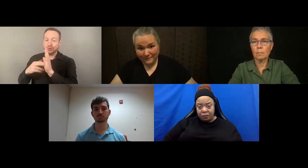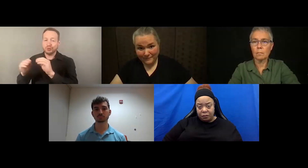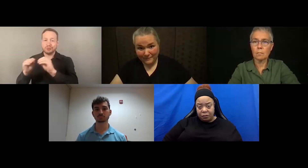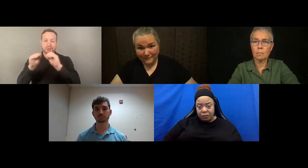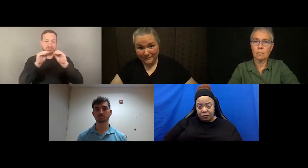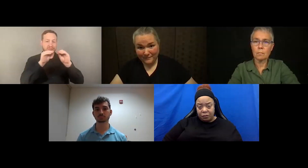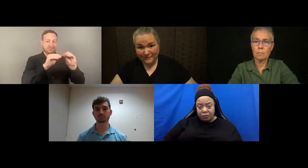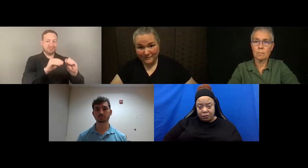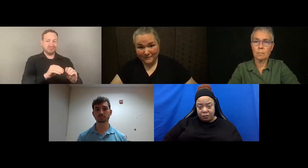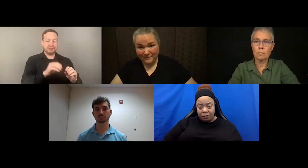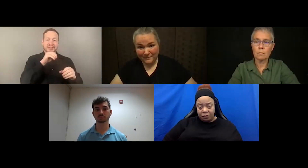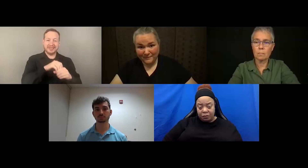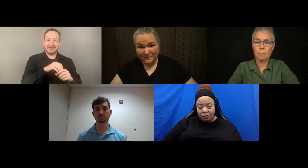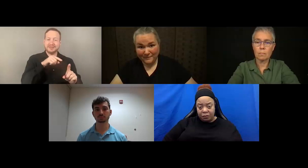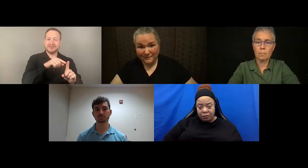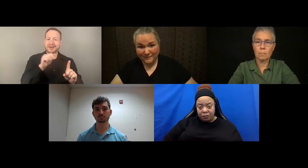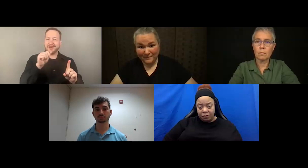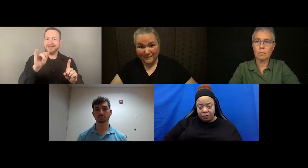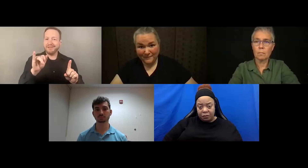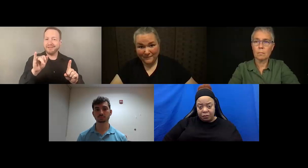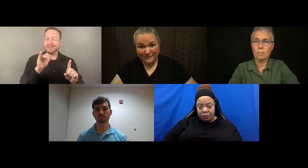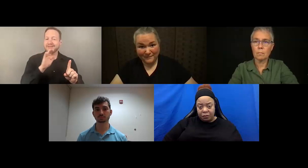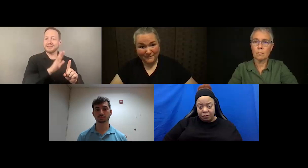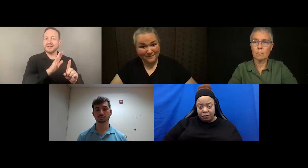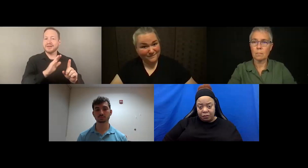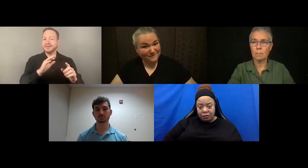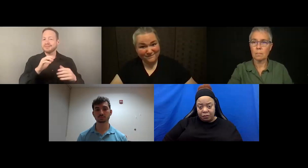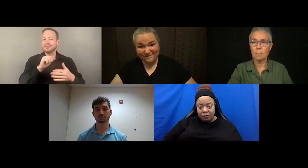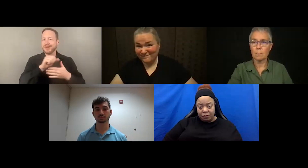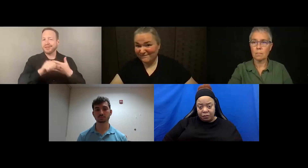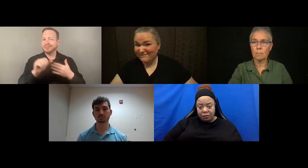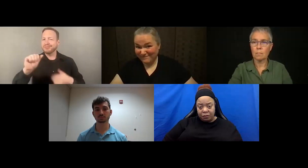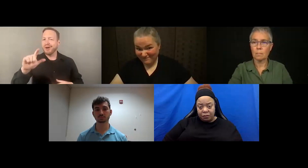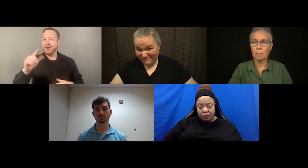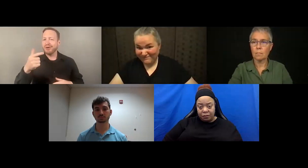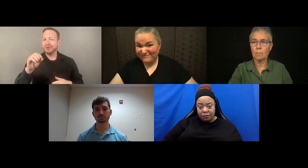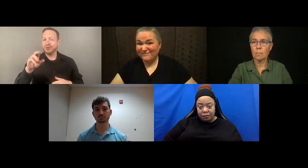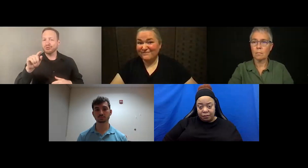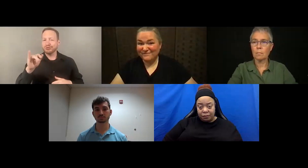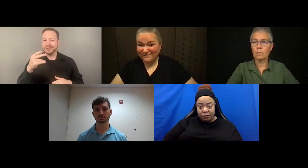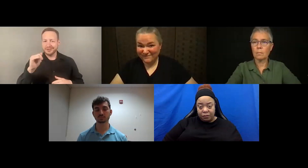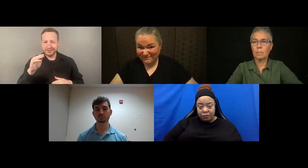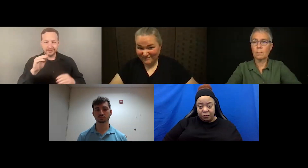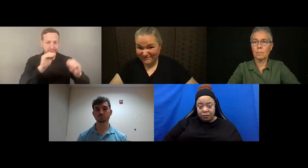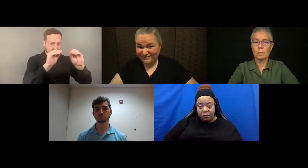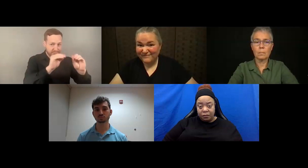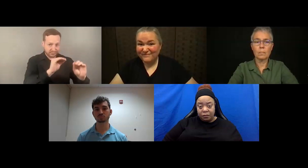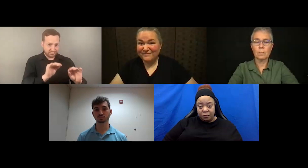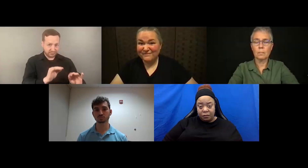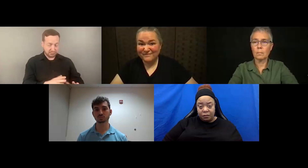Can you fit those rules into AI? Into the algorithm